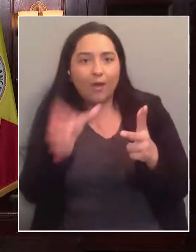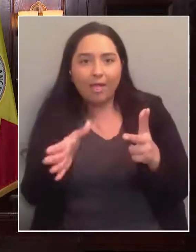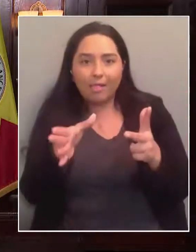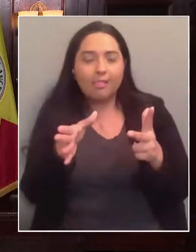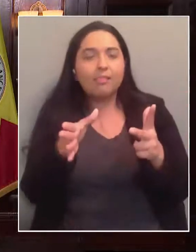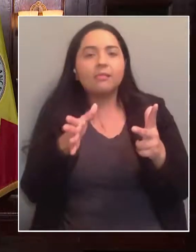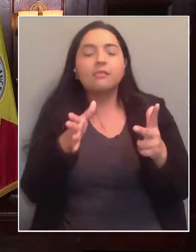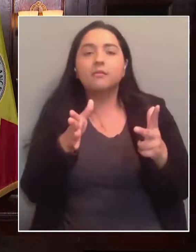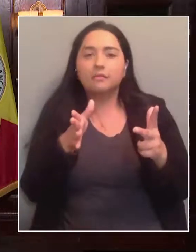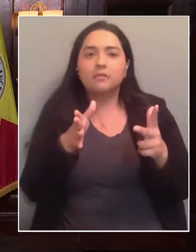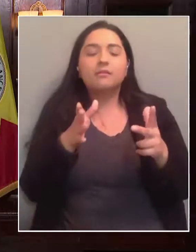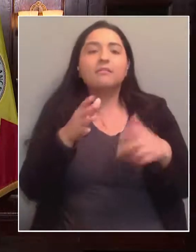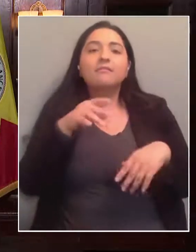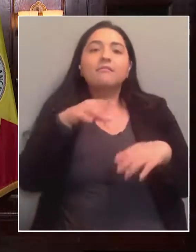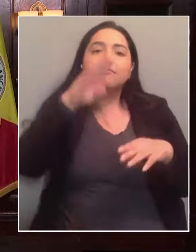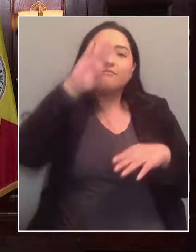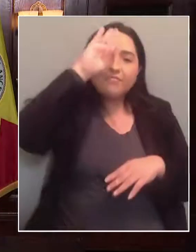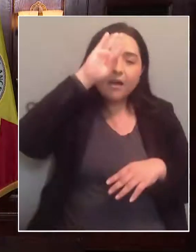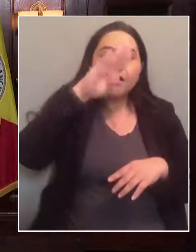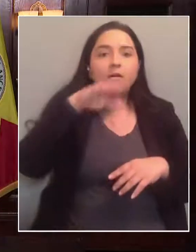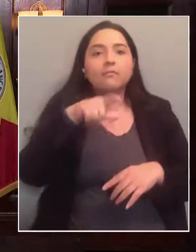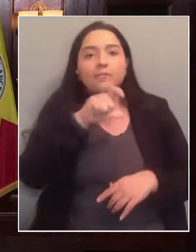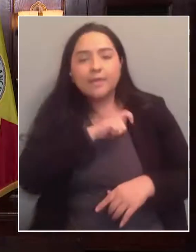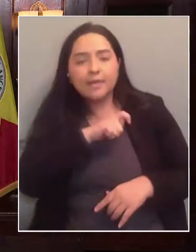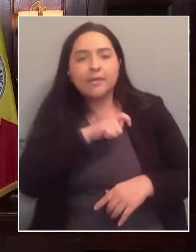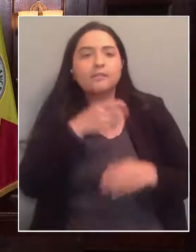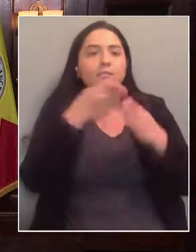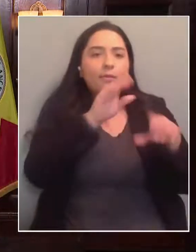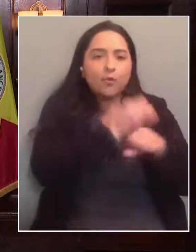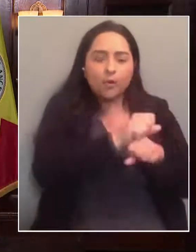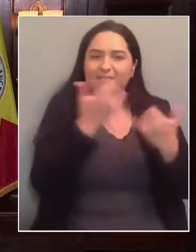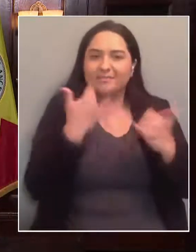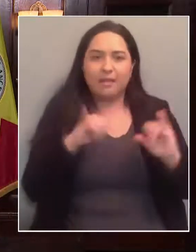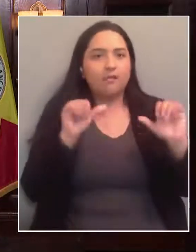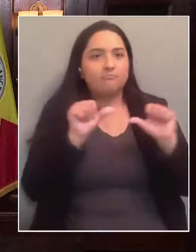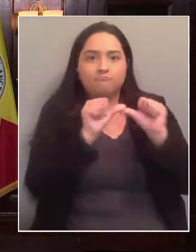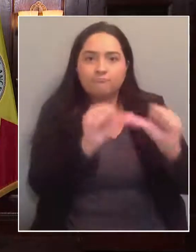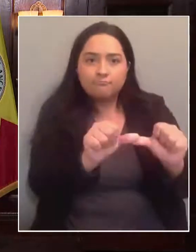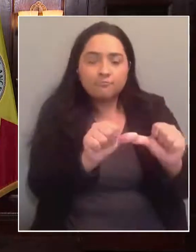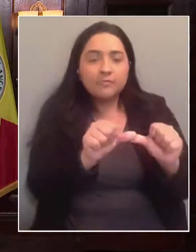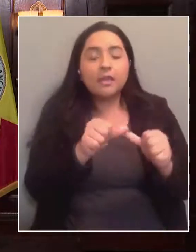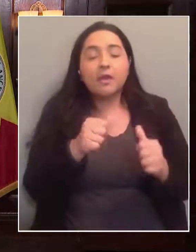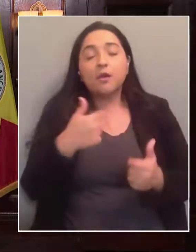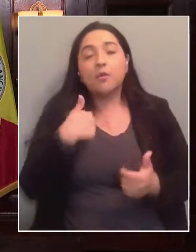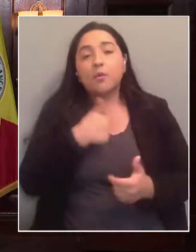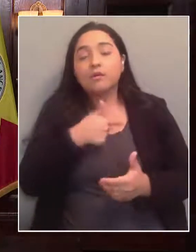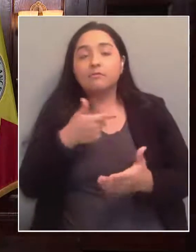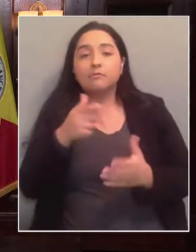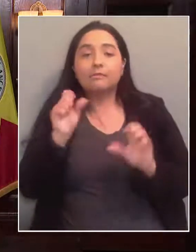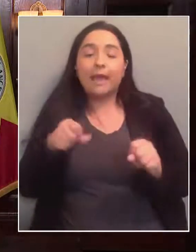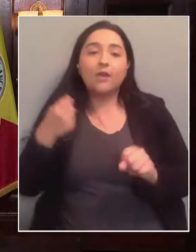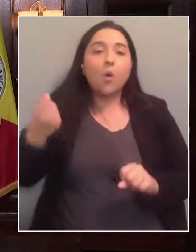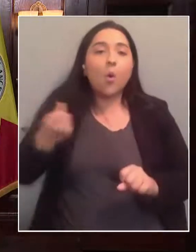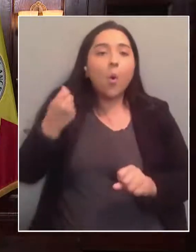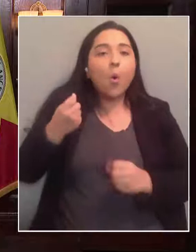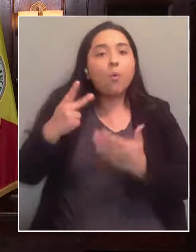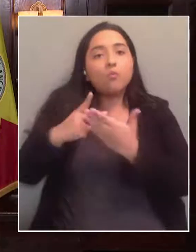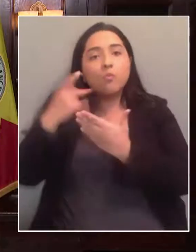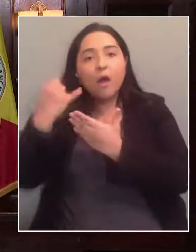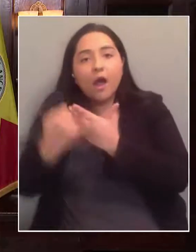WE WILL HAVE A TRUCK. PUT SOME THINGS OFF LIKE BUYING